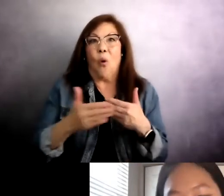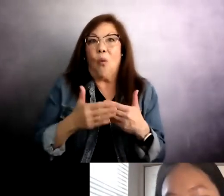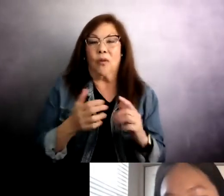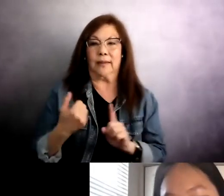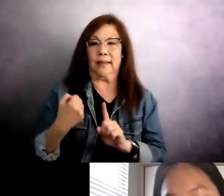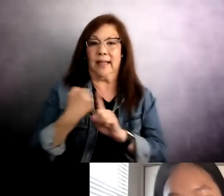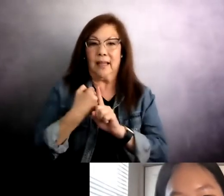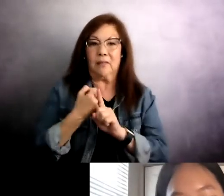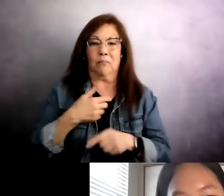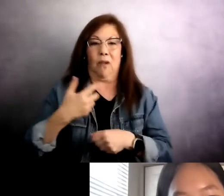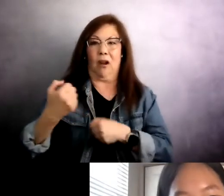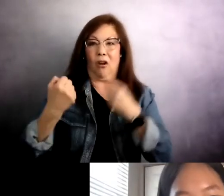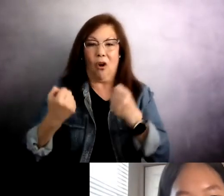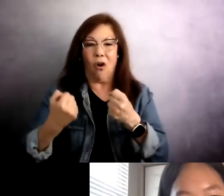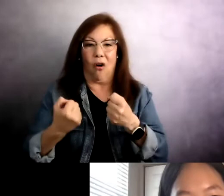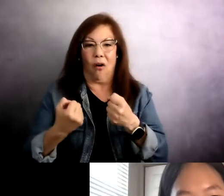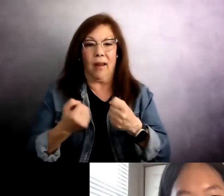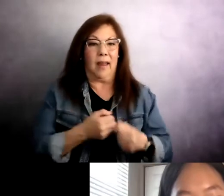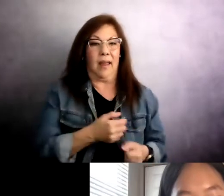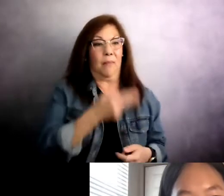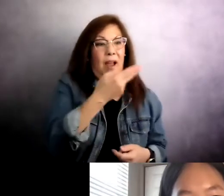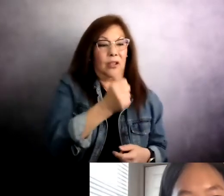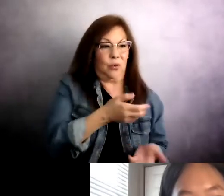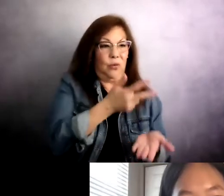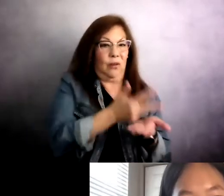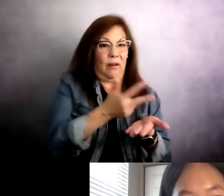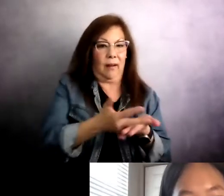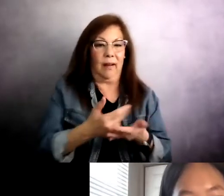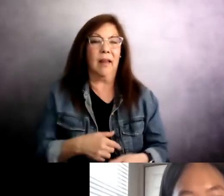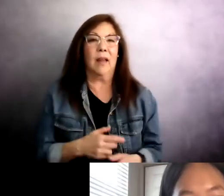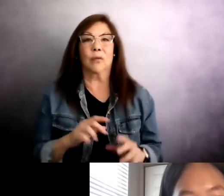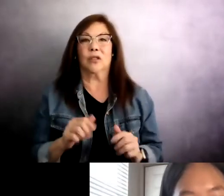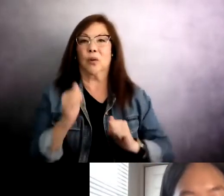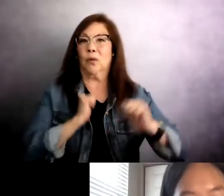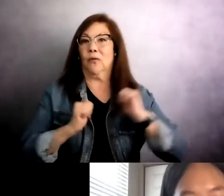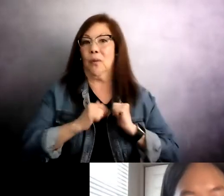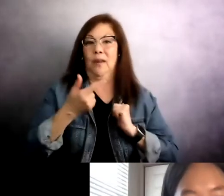parking lot on the day we start doing the great Gatsby in high school, so I mean there was that.